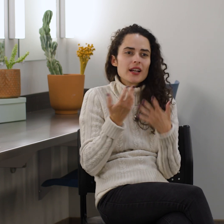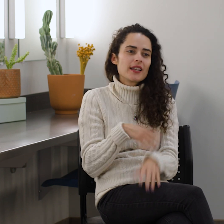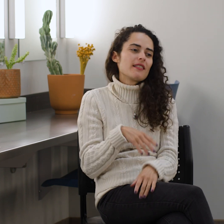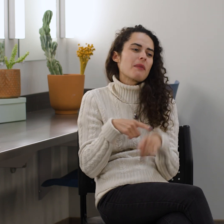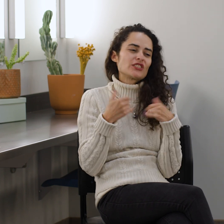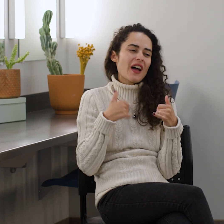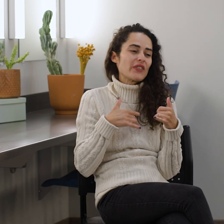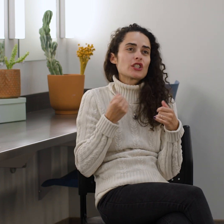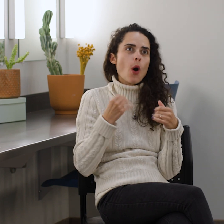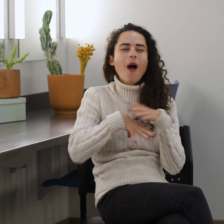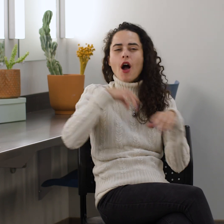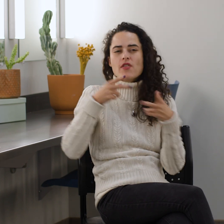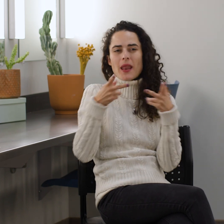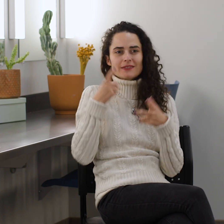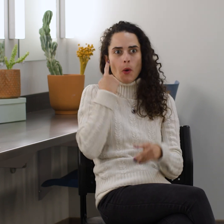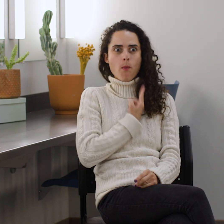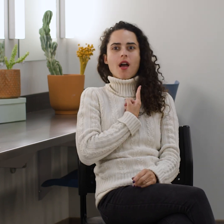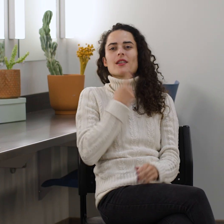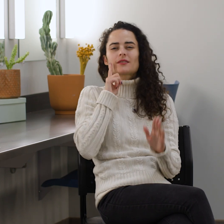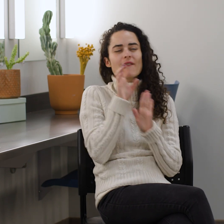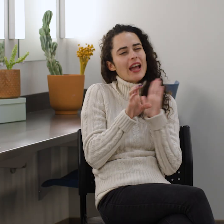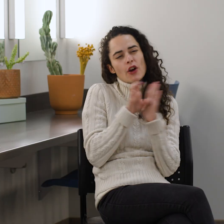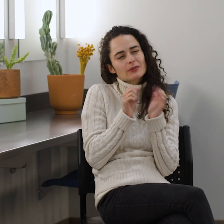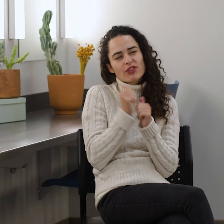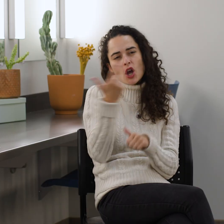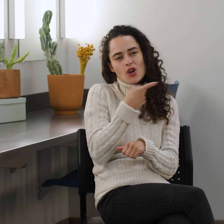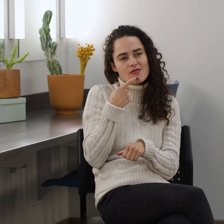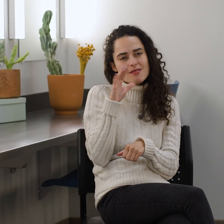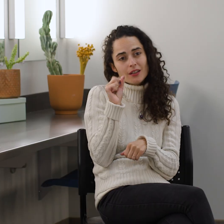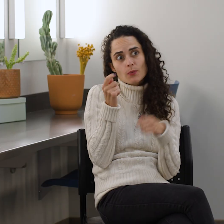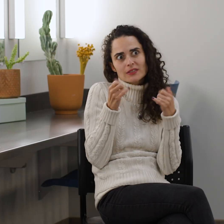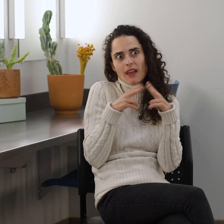It can still feel really out of place to be the only Deaf person in a hearing cast.